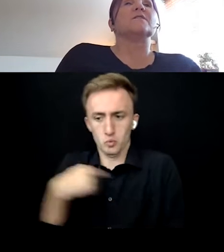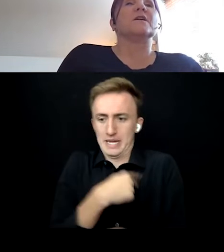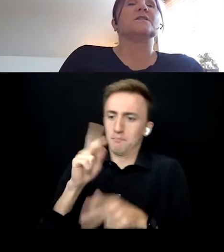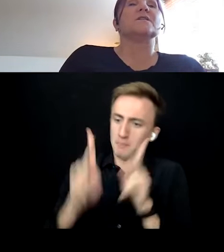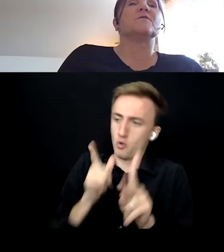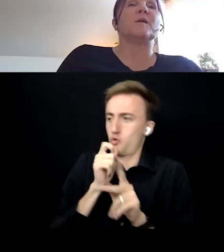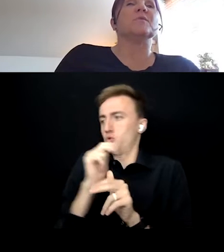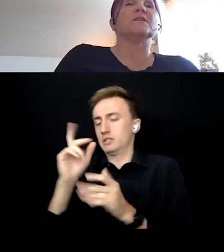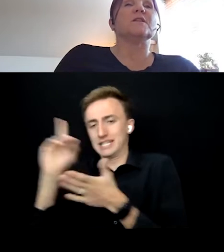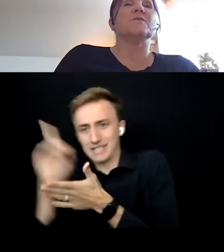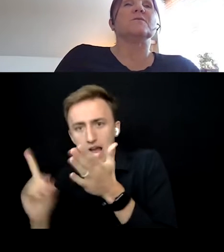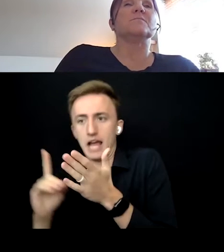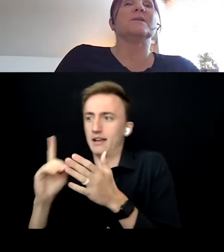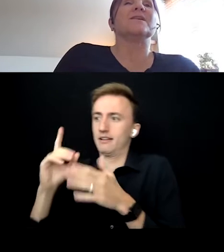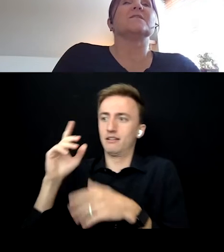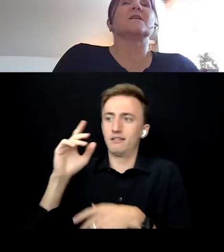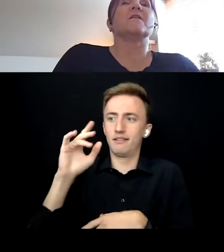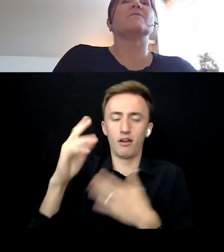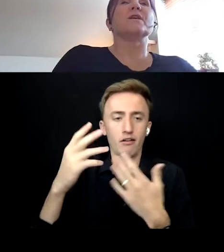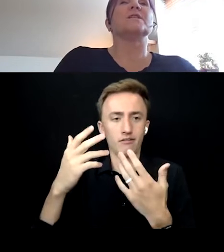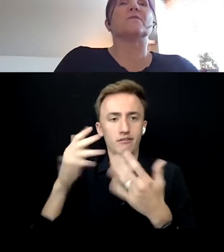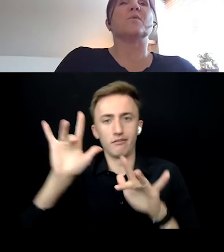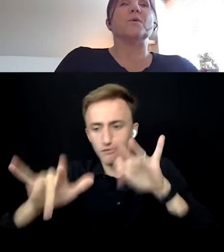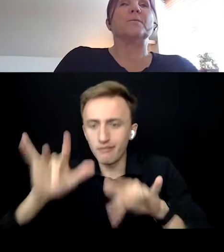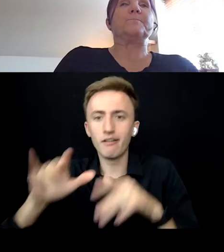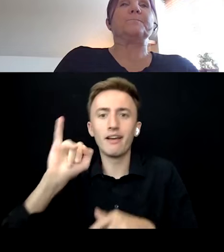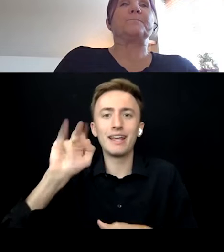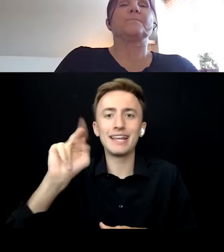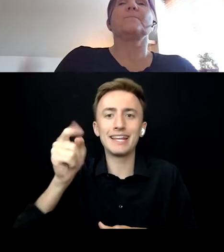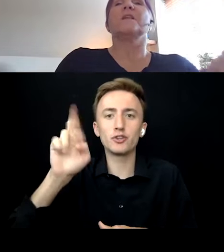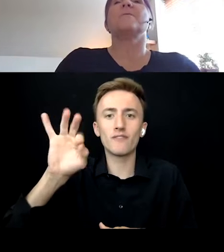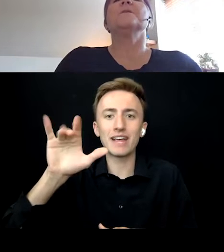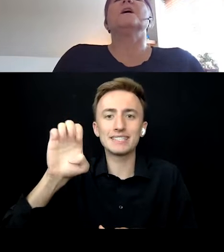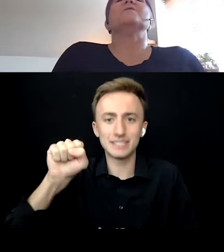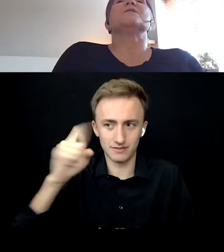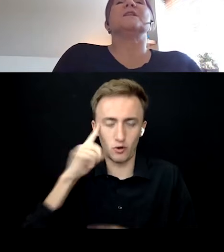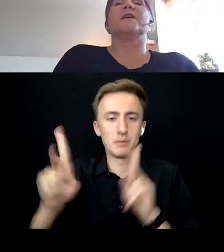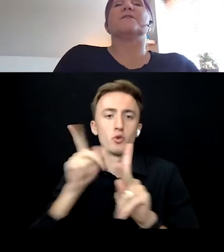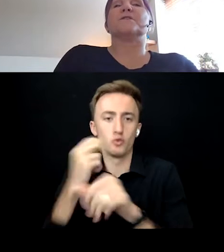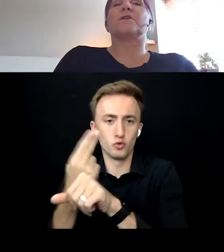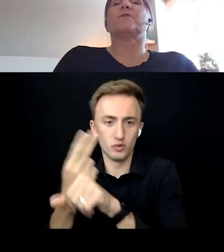interfaces for people to use, because voices are important. Now if you are sitting here is a screen